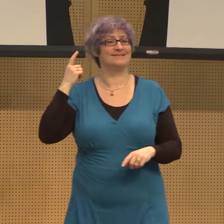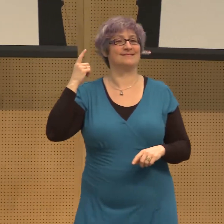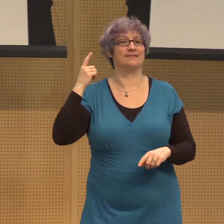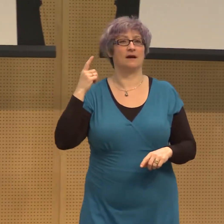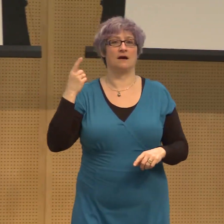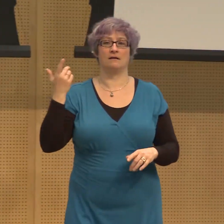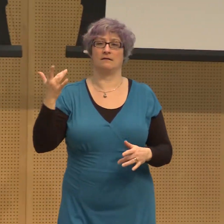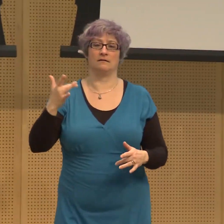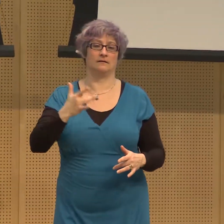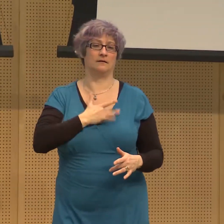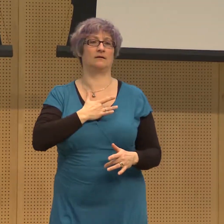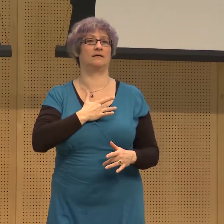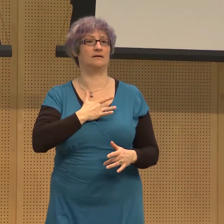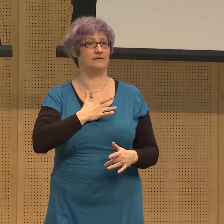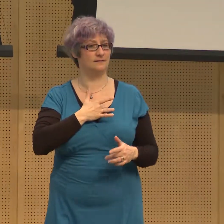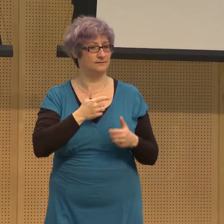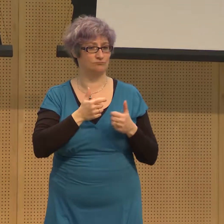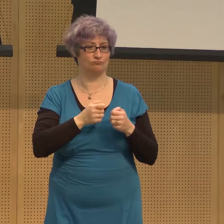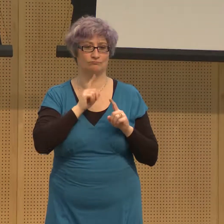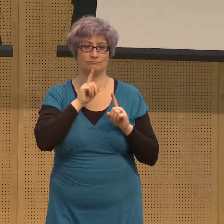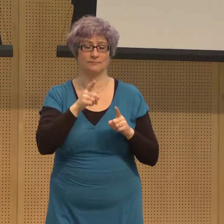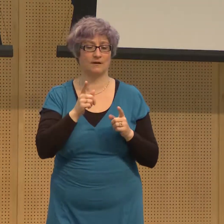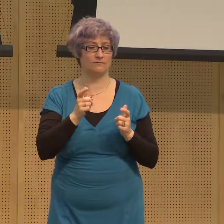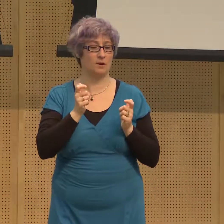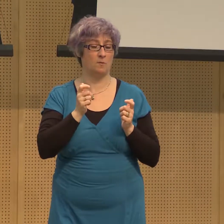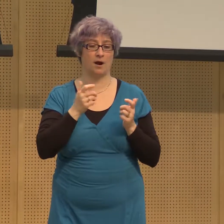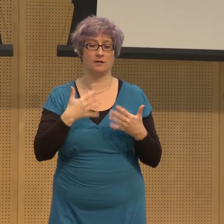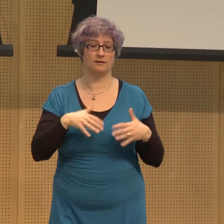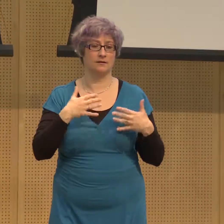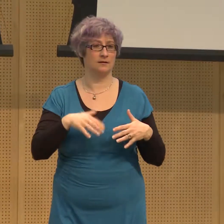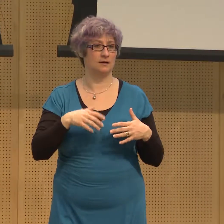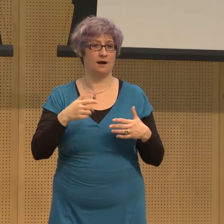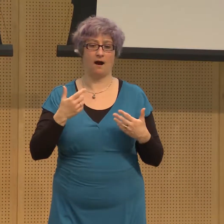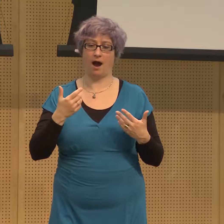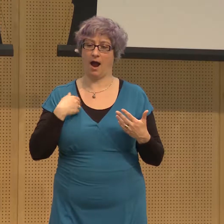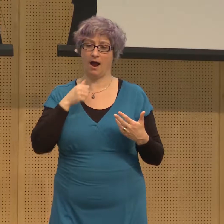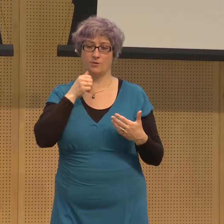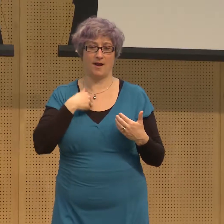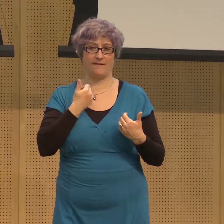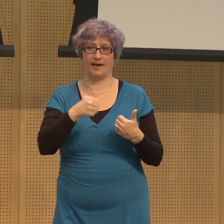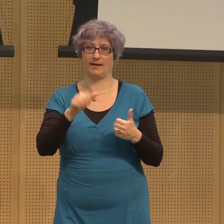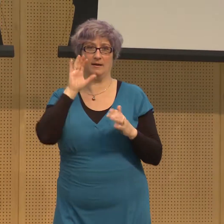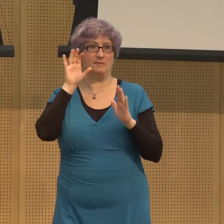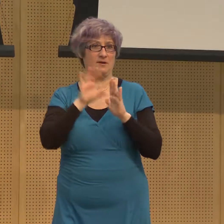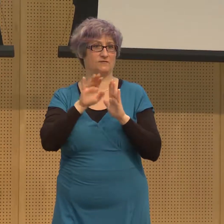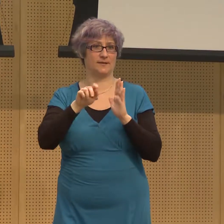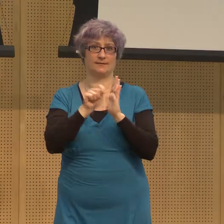She was the sister in the family. It was a really amazing interaction we got to have.